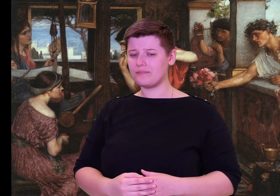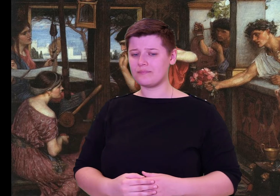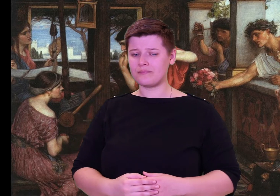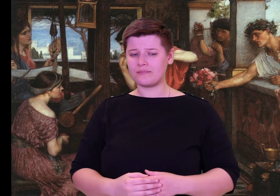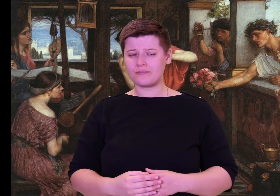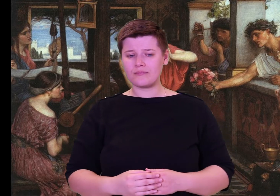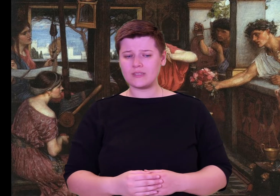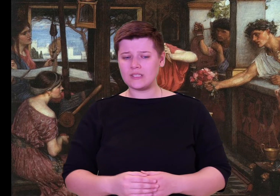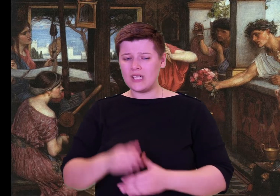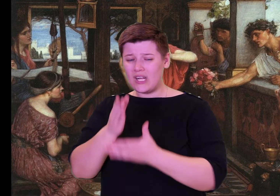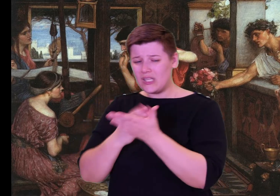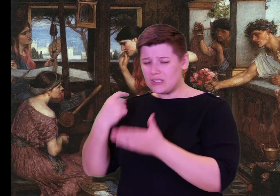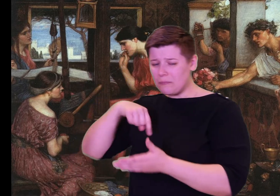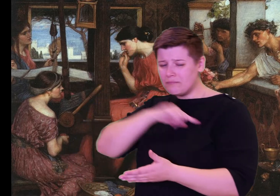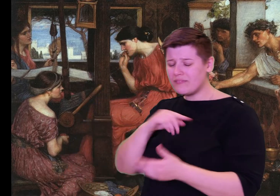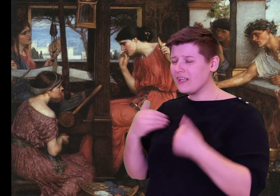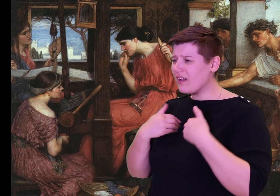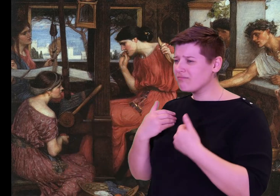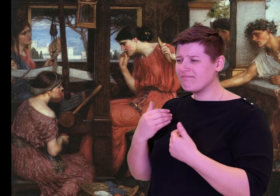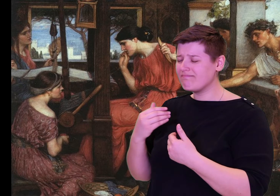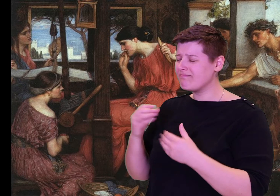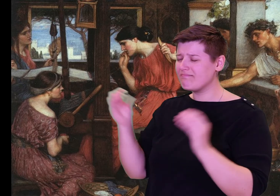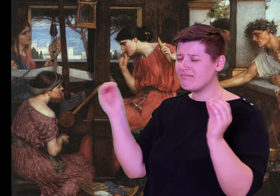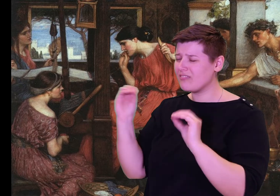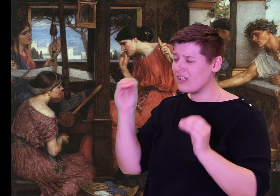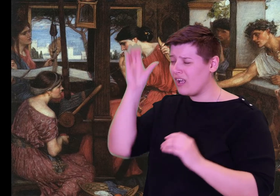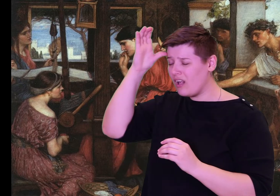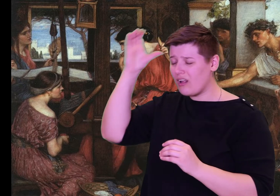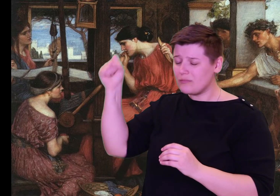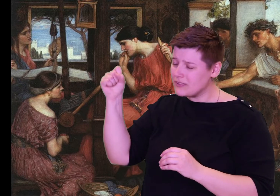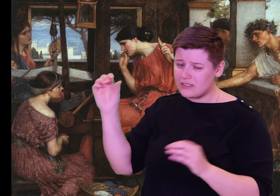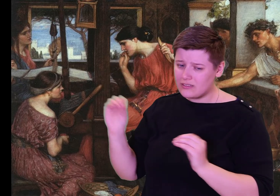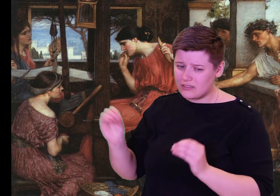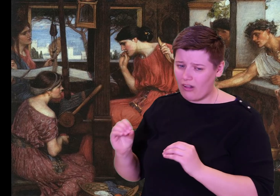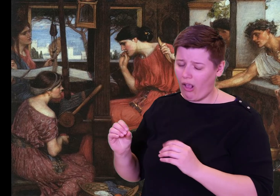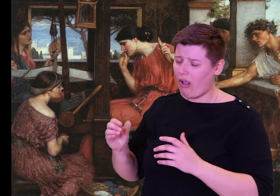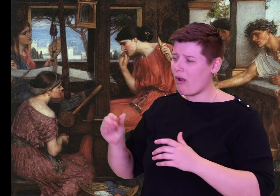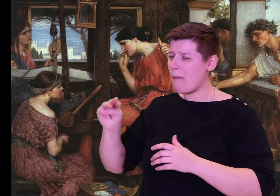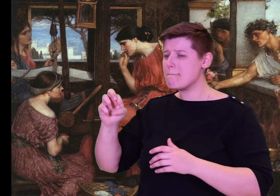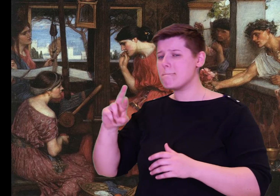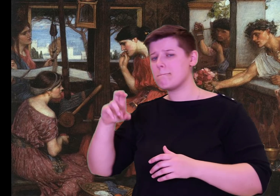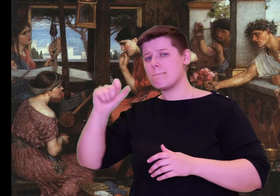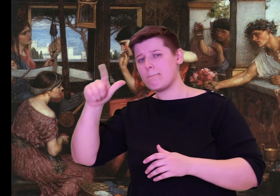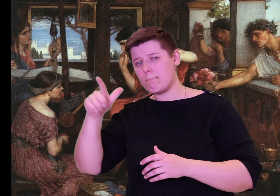Gray-eyed Athena, daughter of the Thunder, became enraged and brought about disaster.